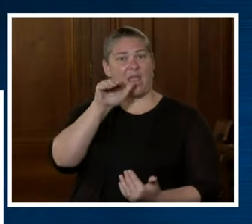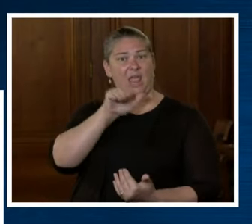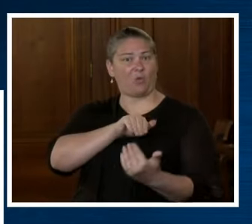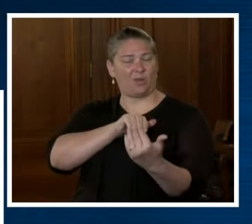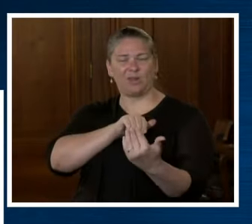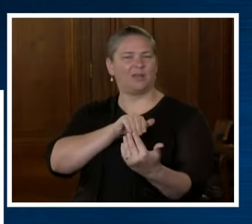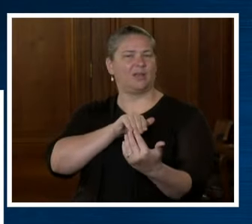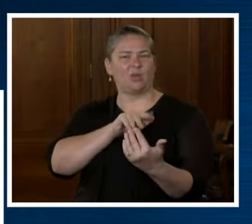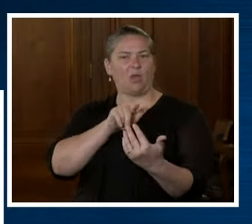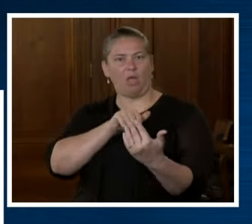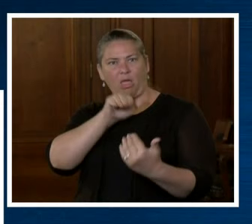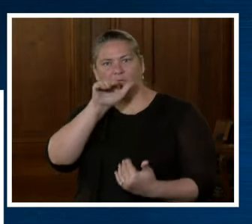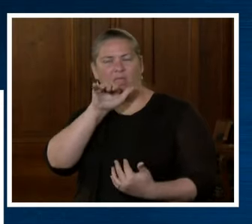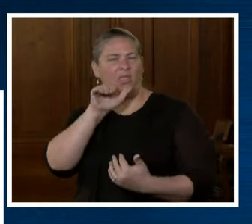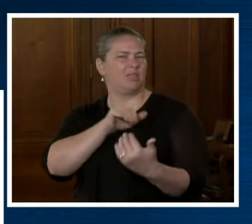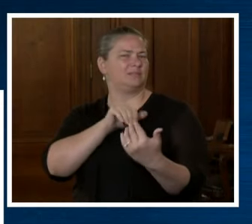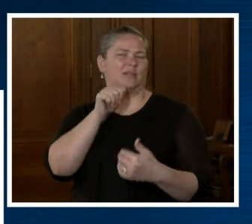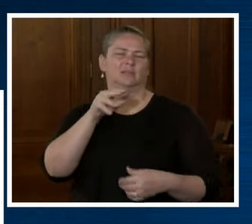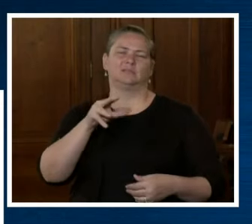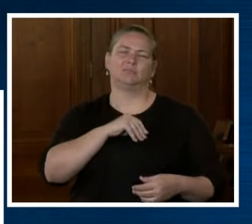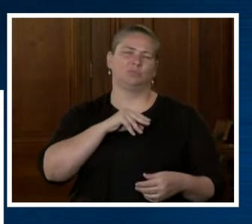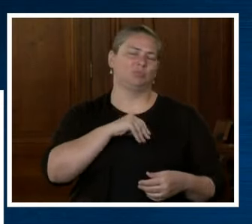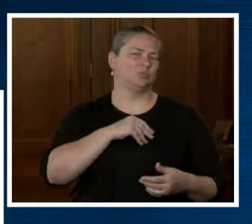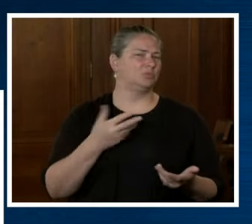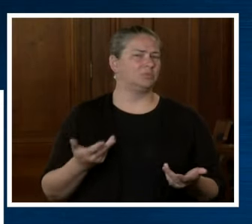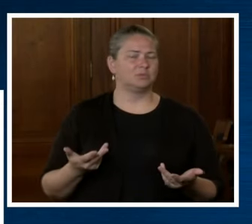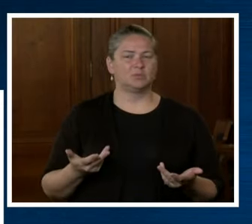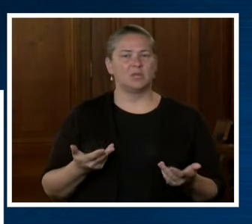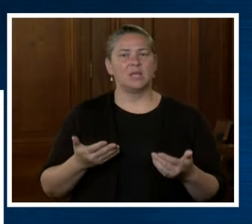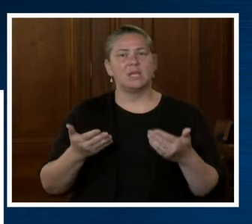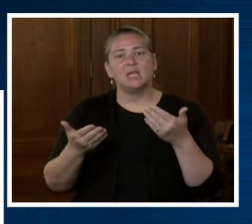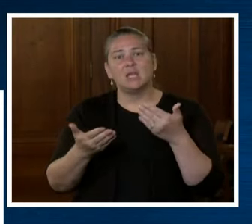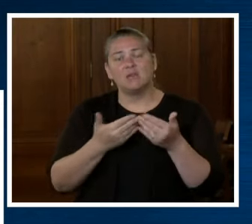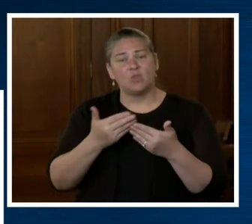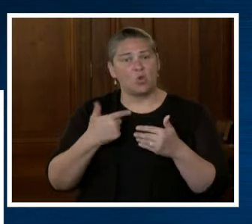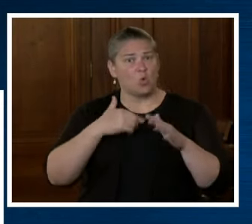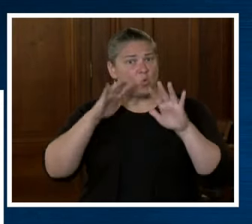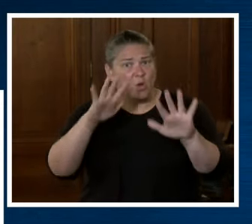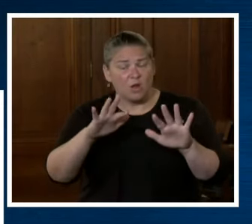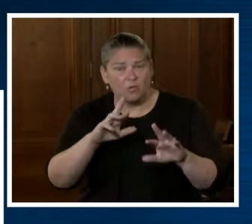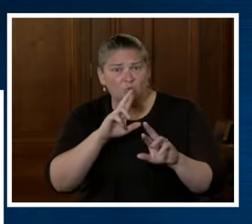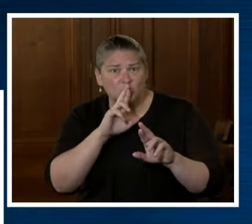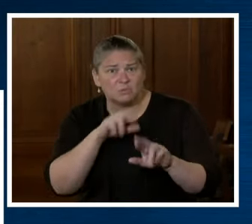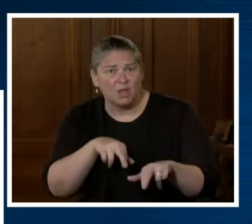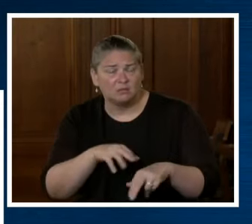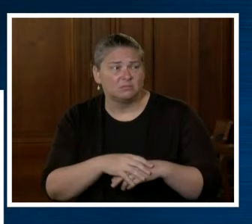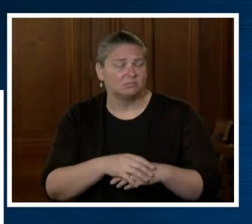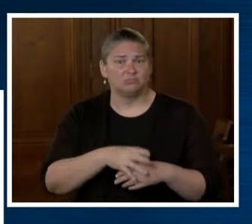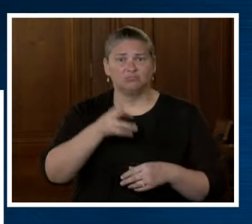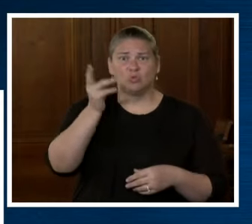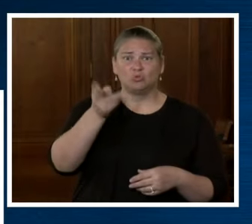FILE AND YOU'RE OVER 90%, I BELIEVE THAT THAT NUMBER MIGHT